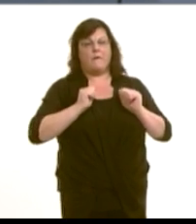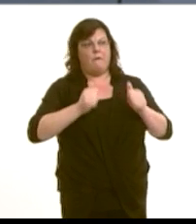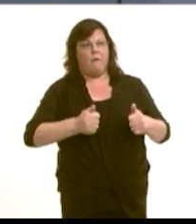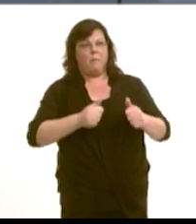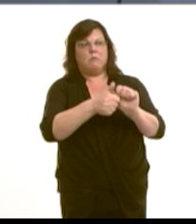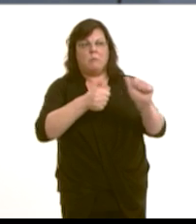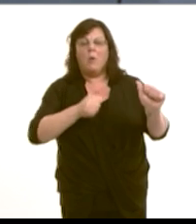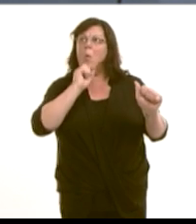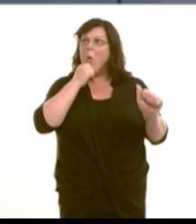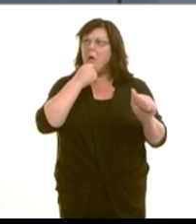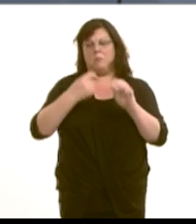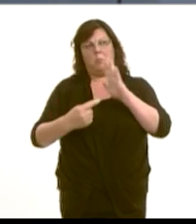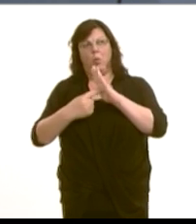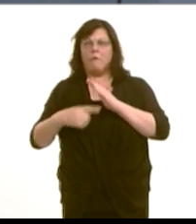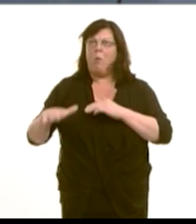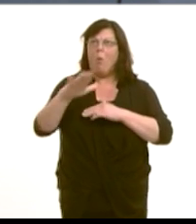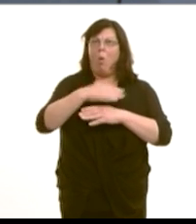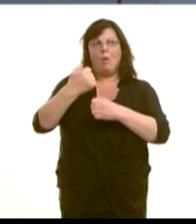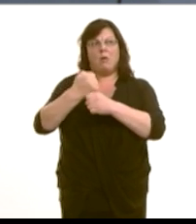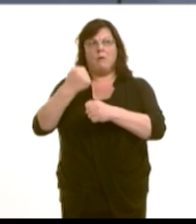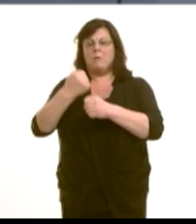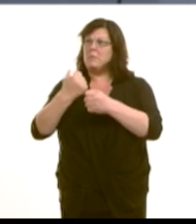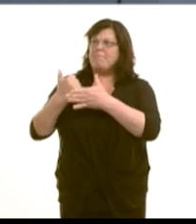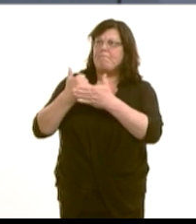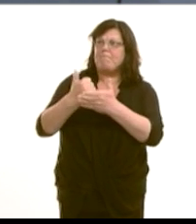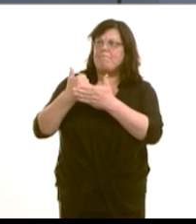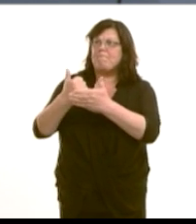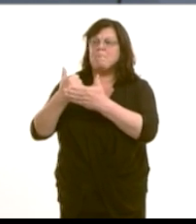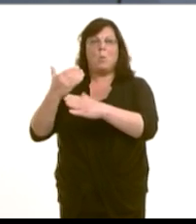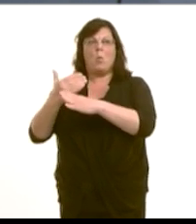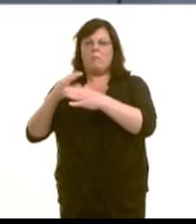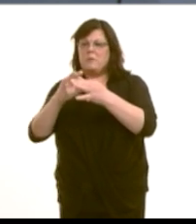levels work together to support our farmers in the future.